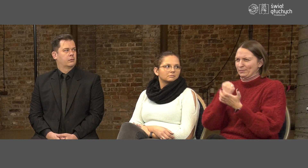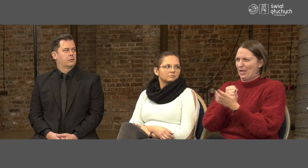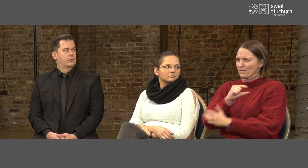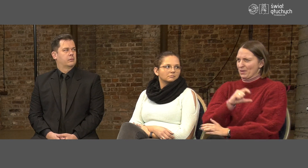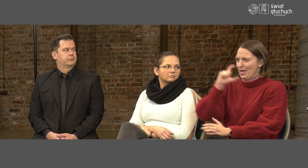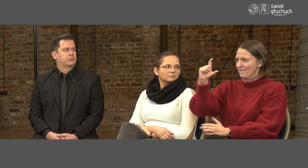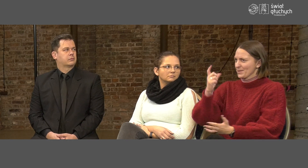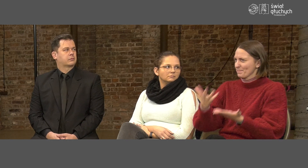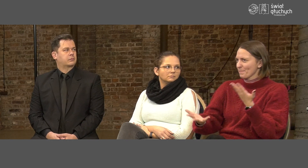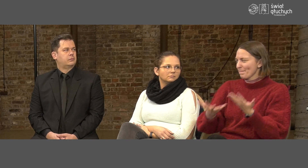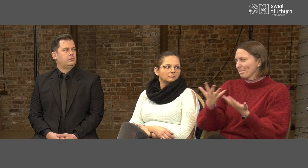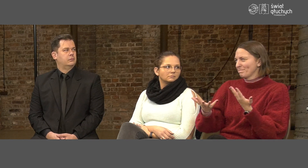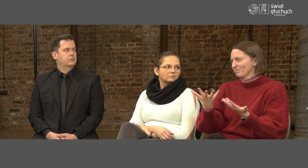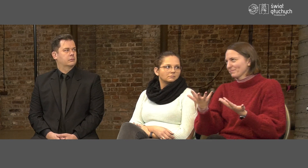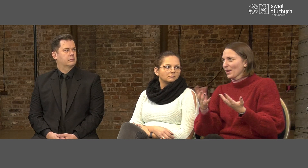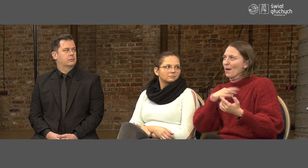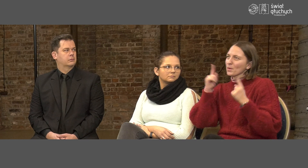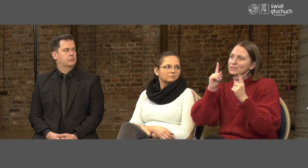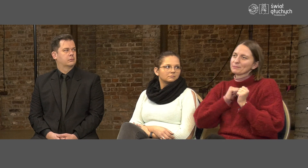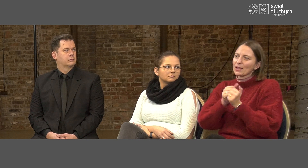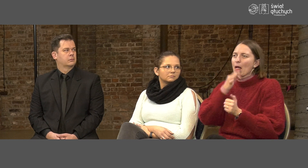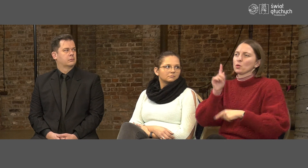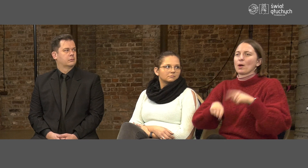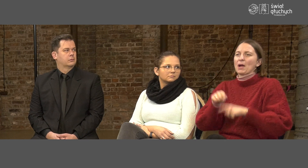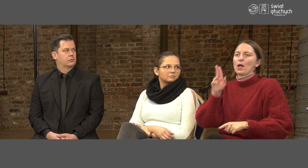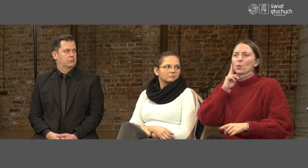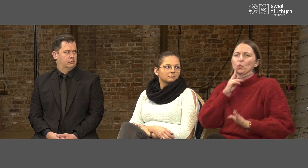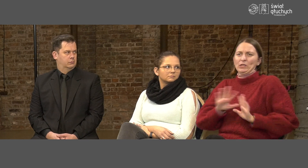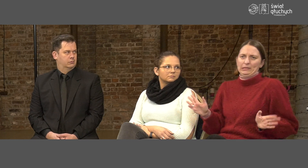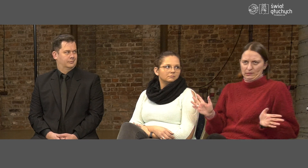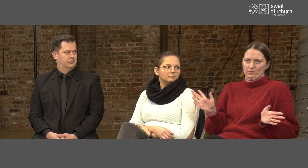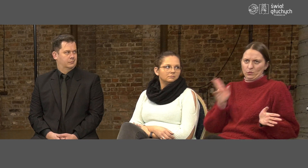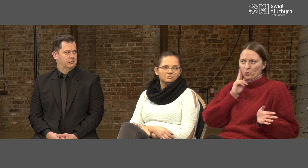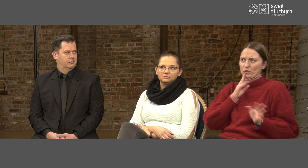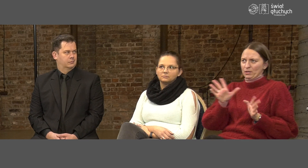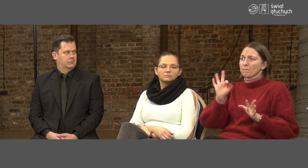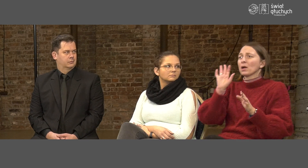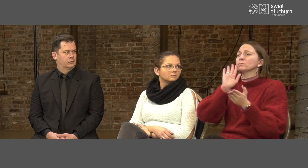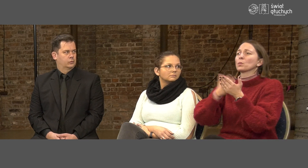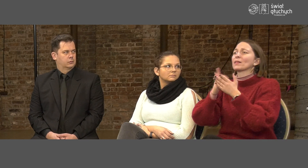It's a tricky issue— lowercase and uppercase "D." In my opinion, it would be better to just say "deaf" and that’s it.